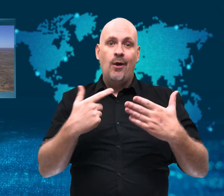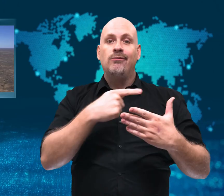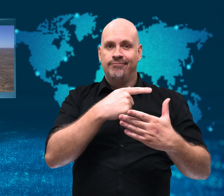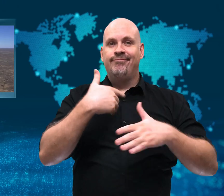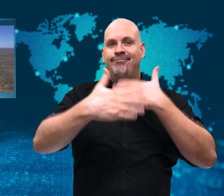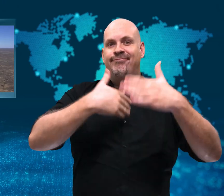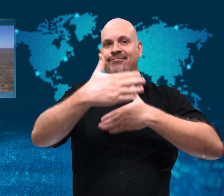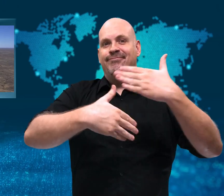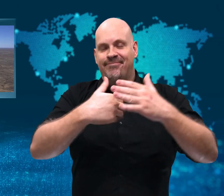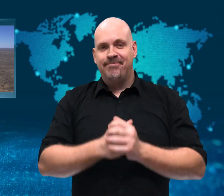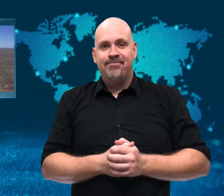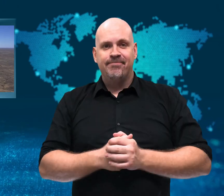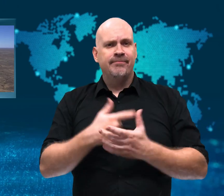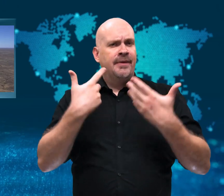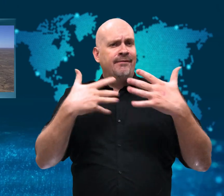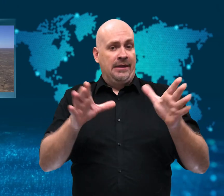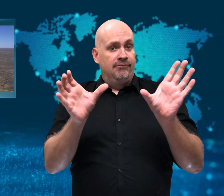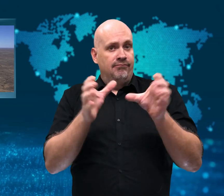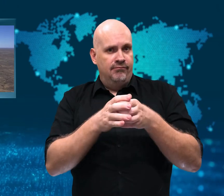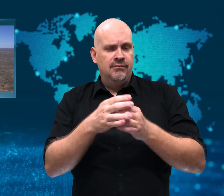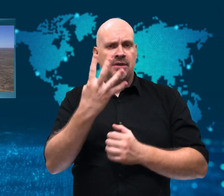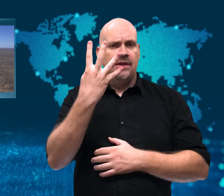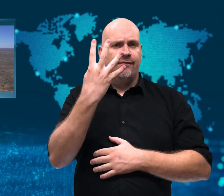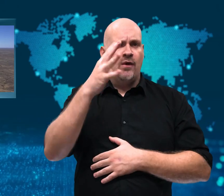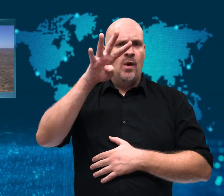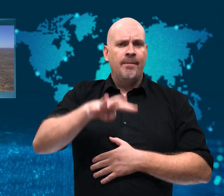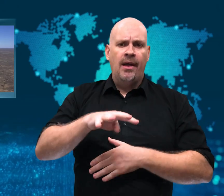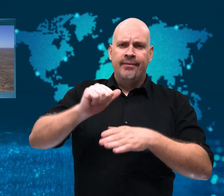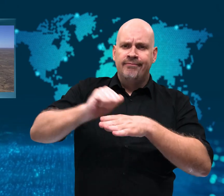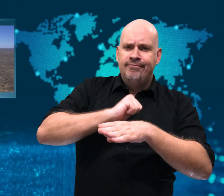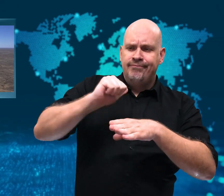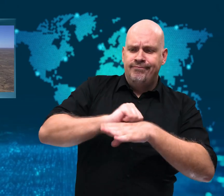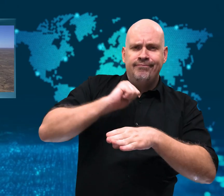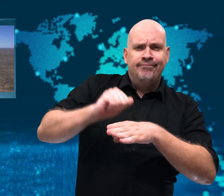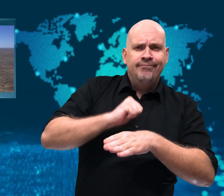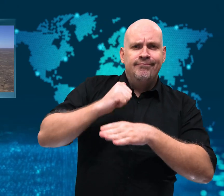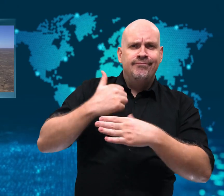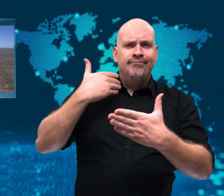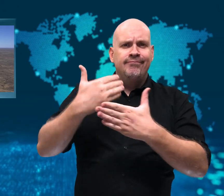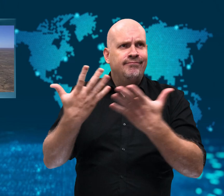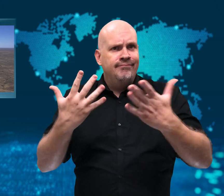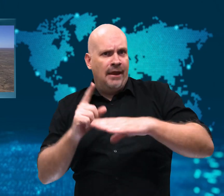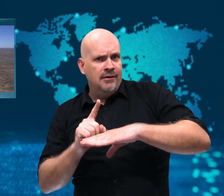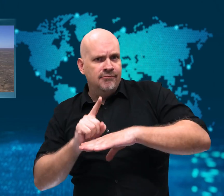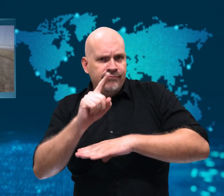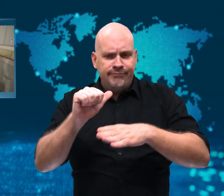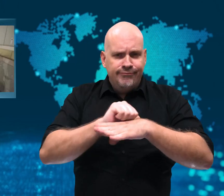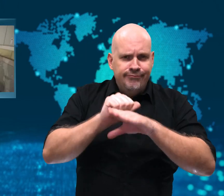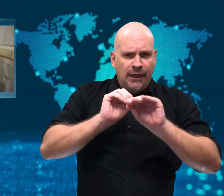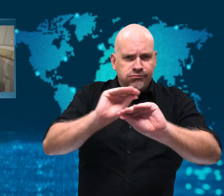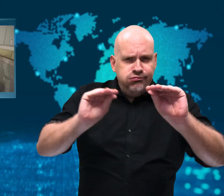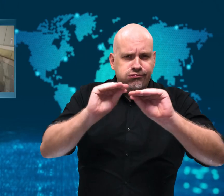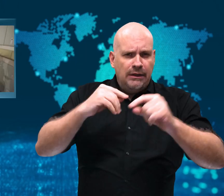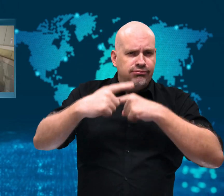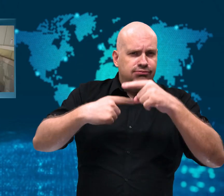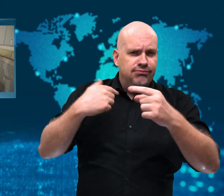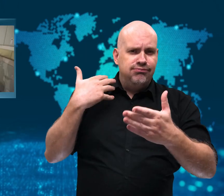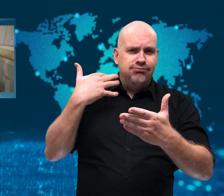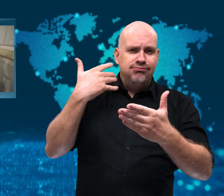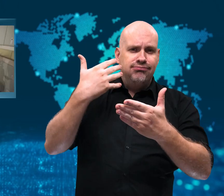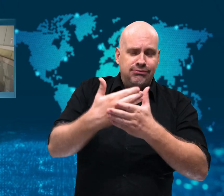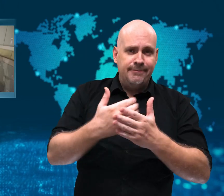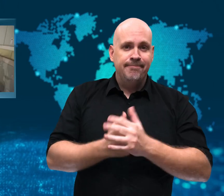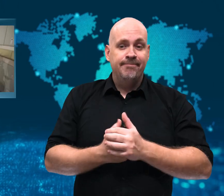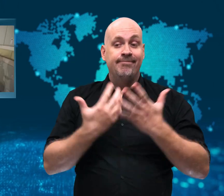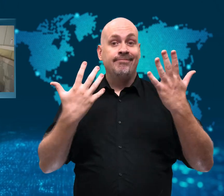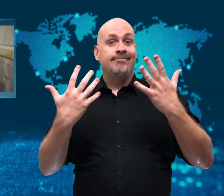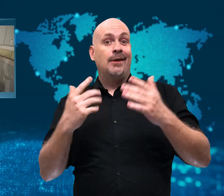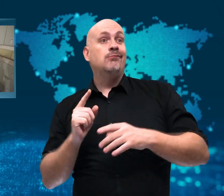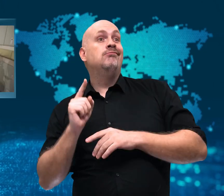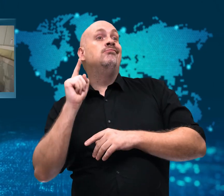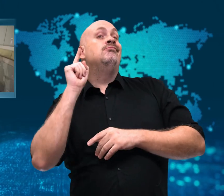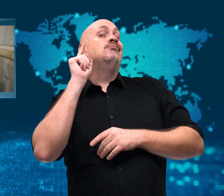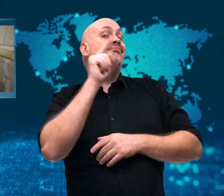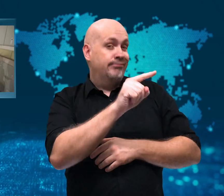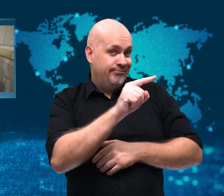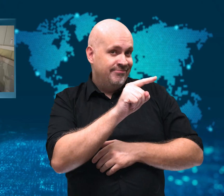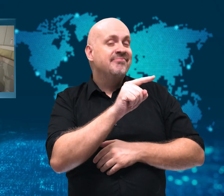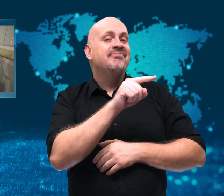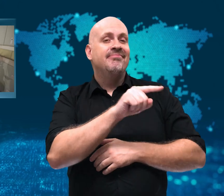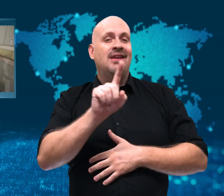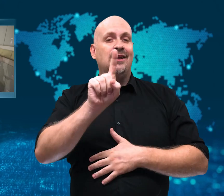The Russian team spent four months preparing and training for the flight.